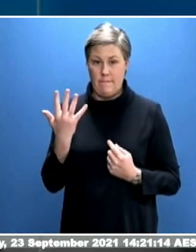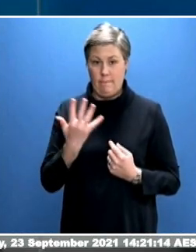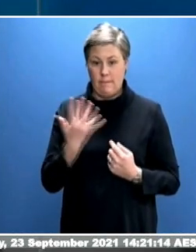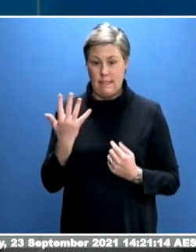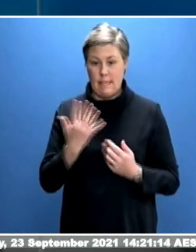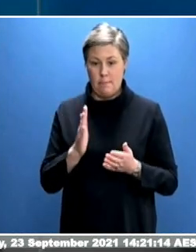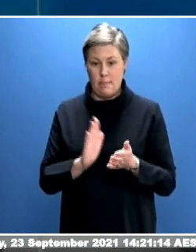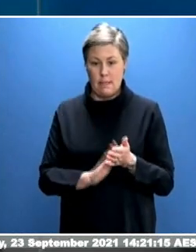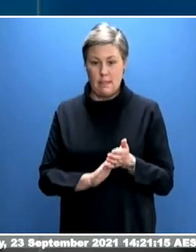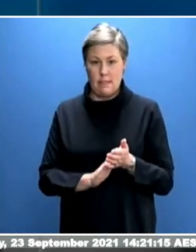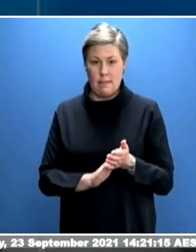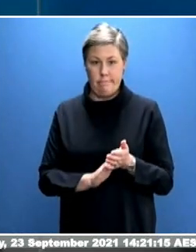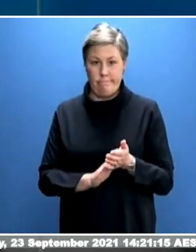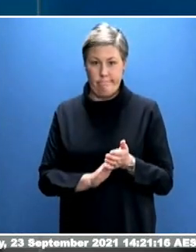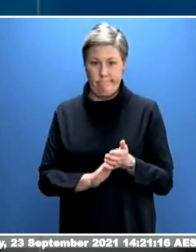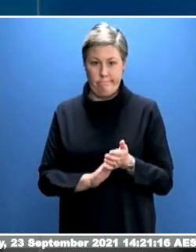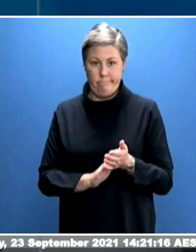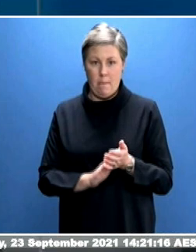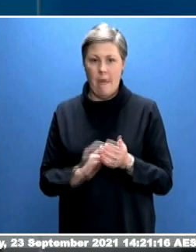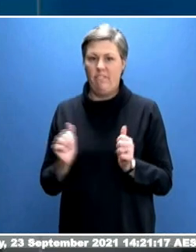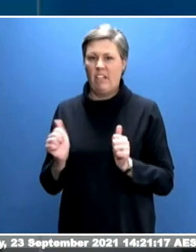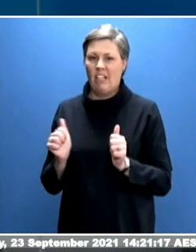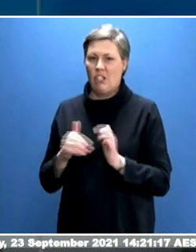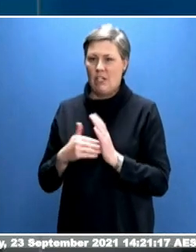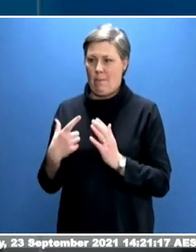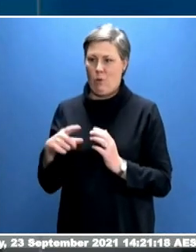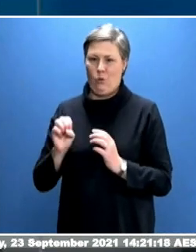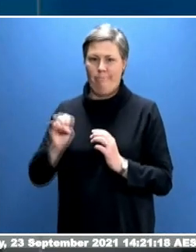not currently in there because she's in detention and that's a